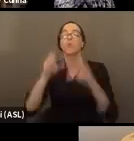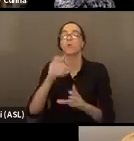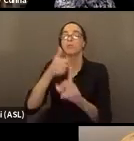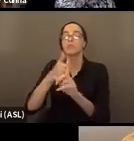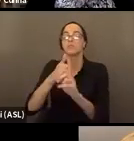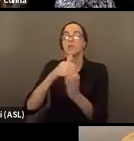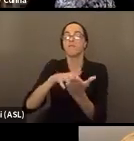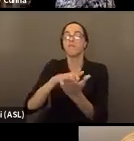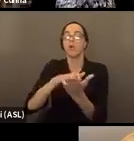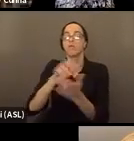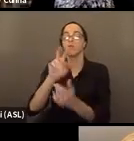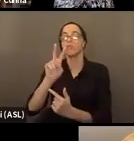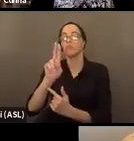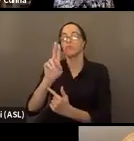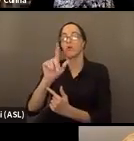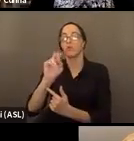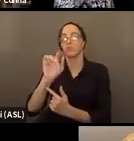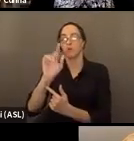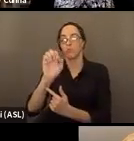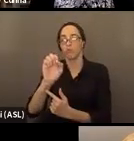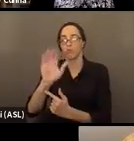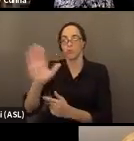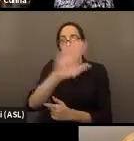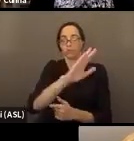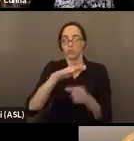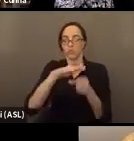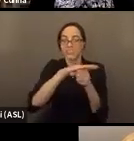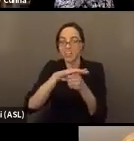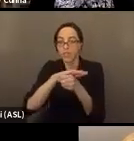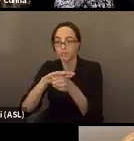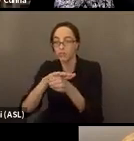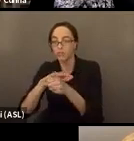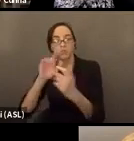so we can definitely help them come up with some ideas and some plans to have